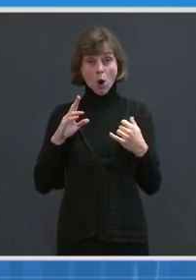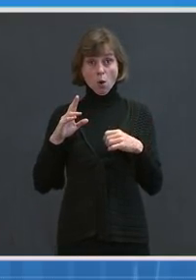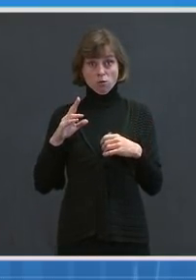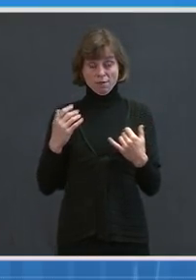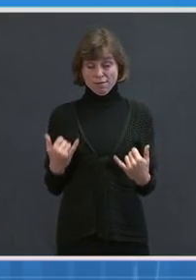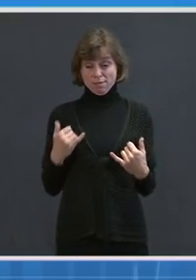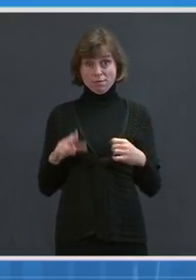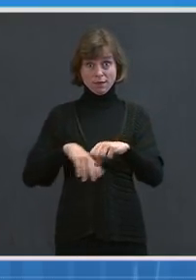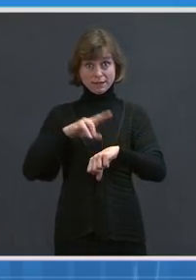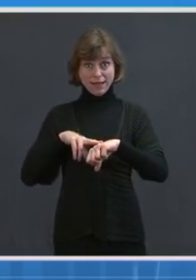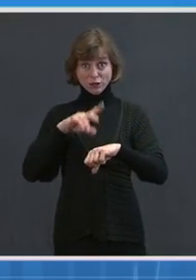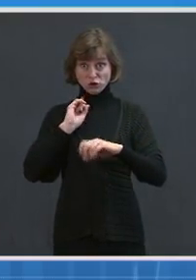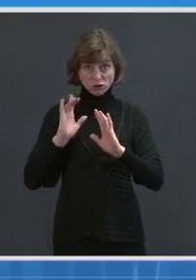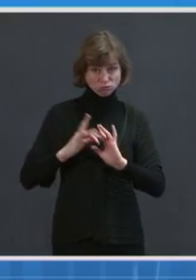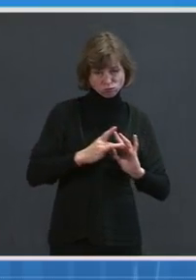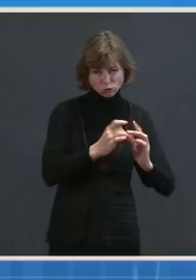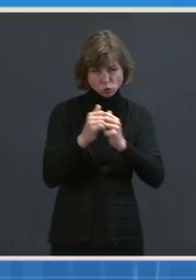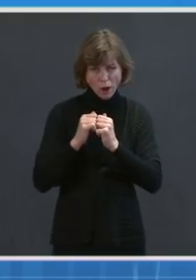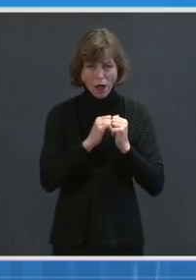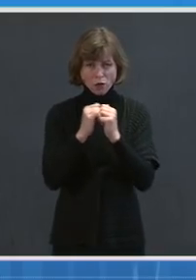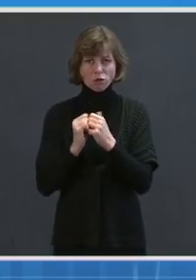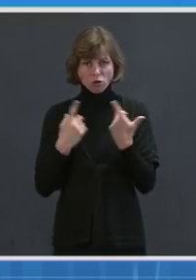and we are throwing everything we have at this virus.